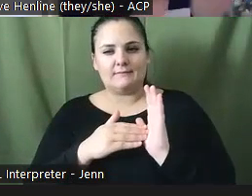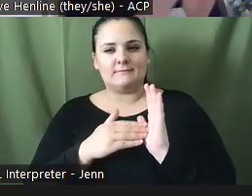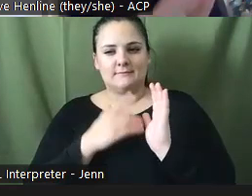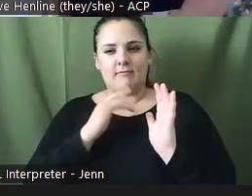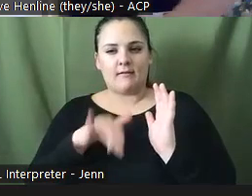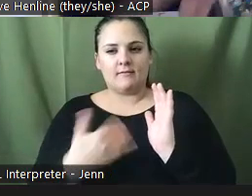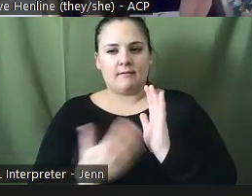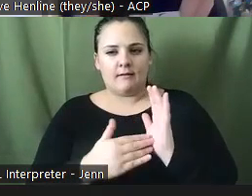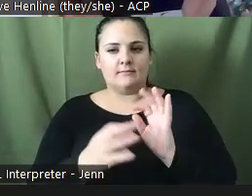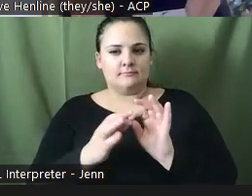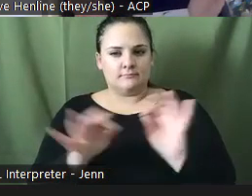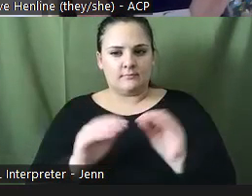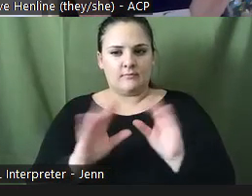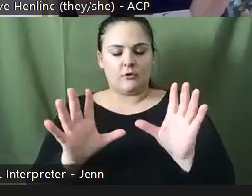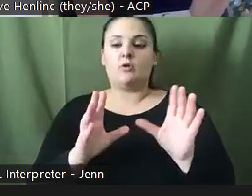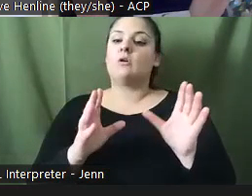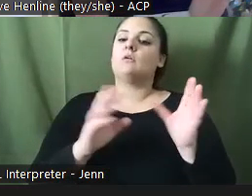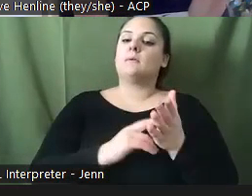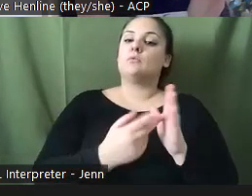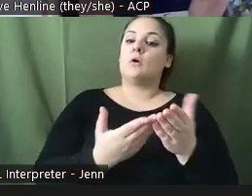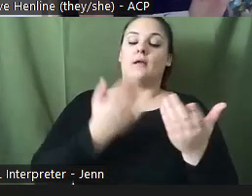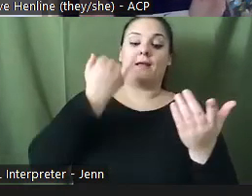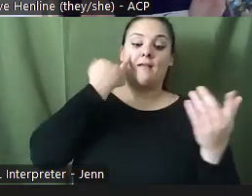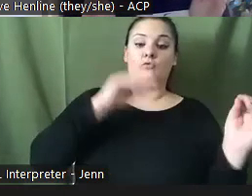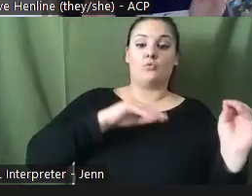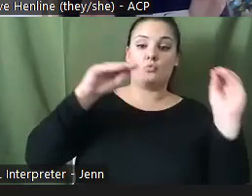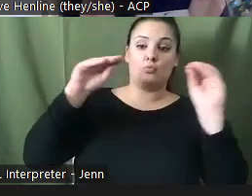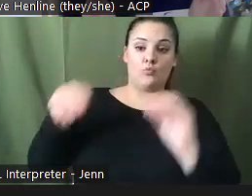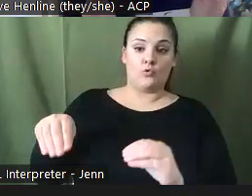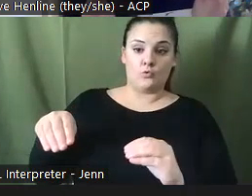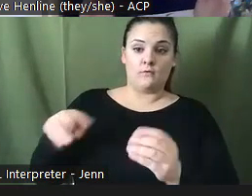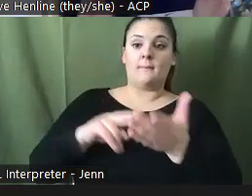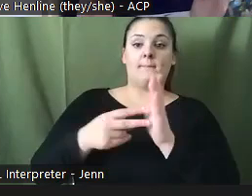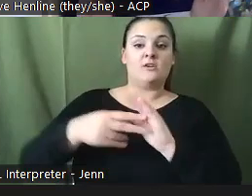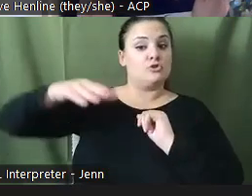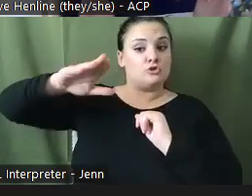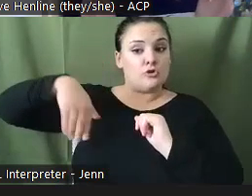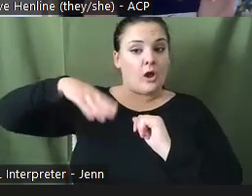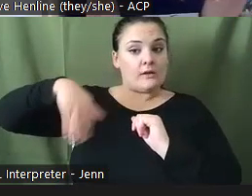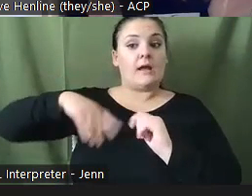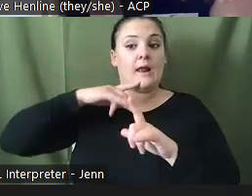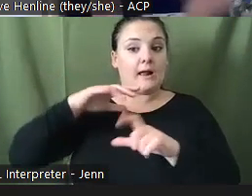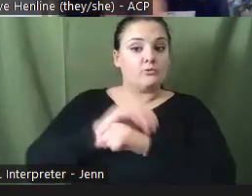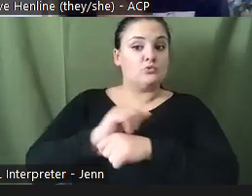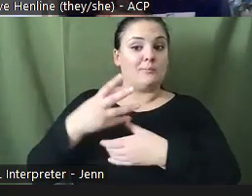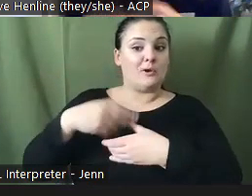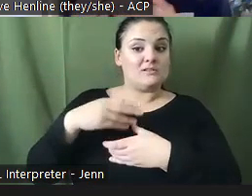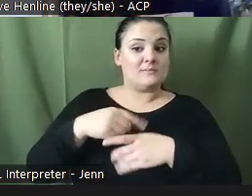So if you move, you're not a program participant yet, and then you decide to